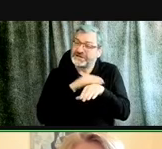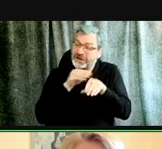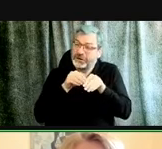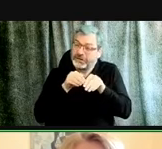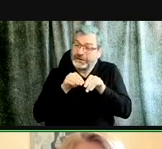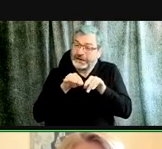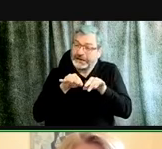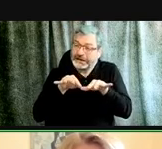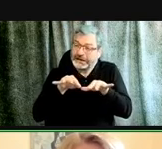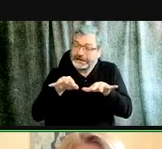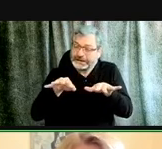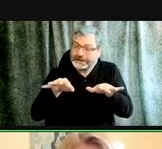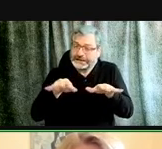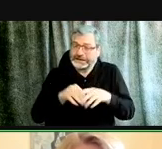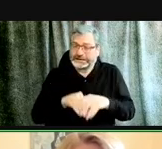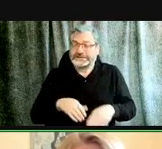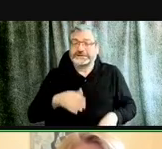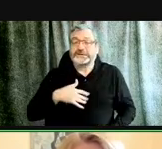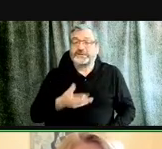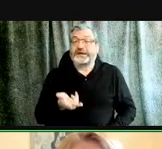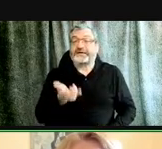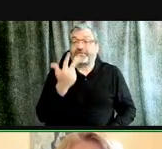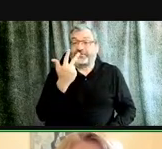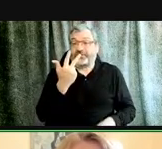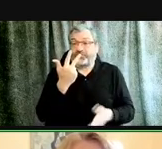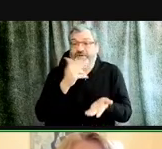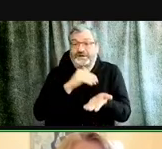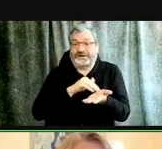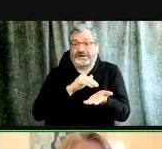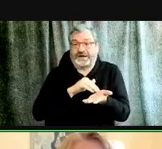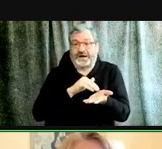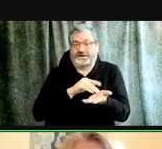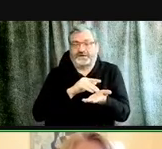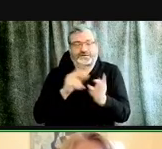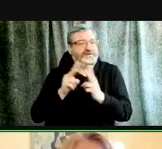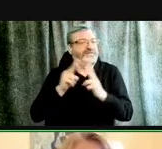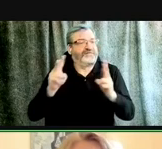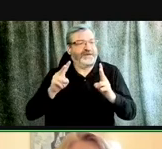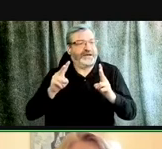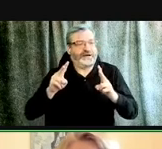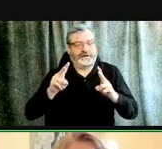We have three physicians who are incredibly Proactive and have gone through